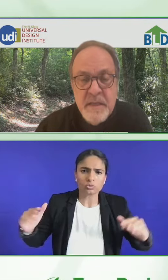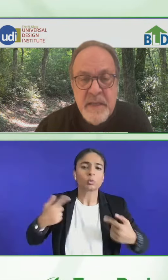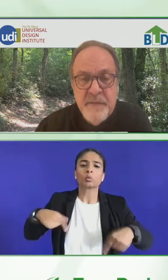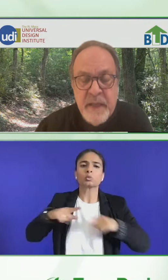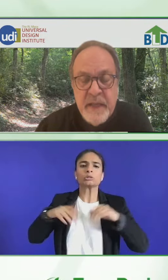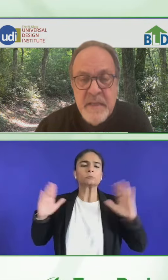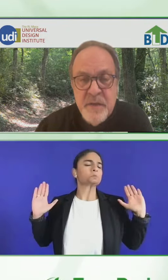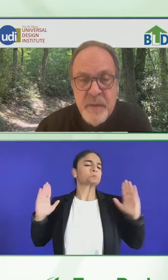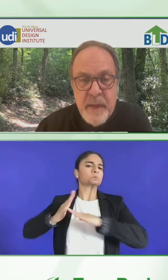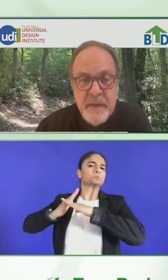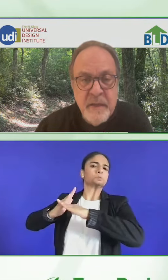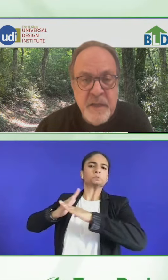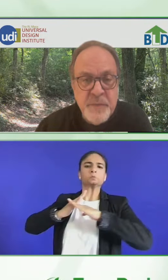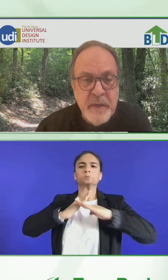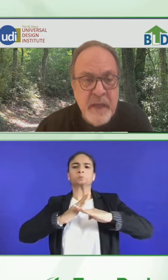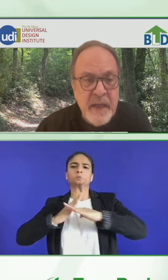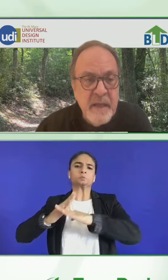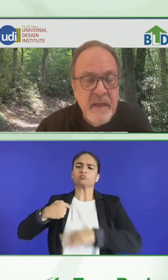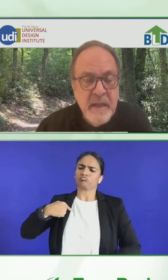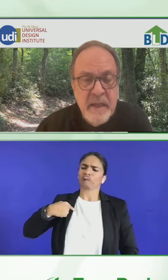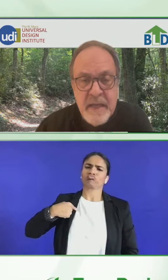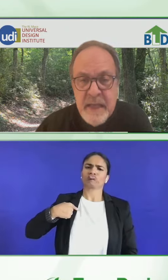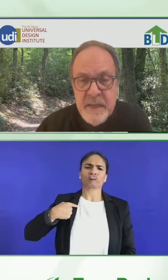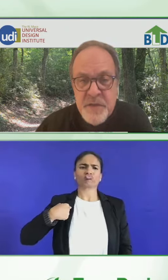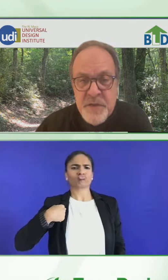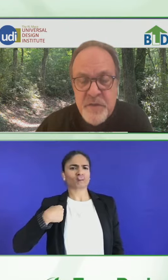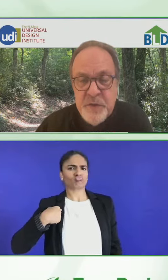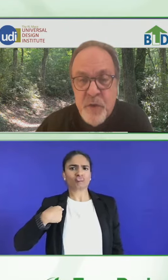safely and as independently as we like, and guys like this are set on